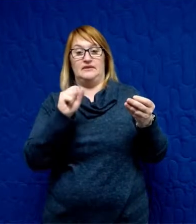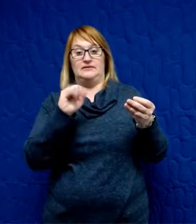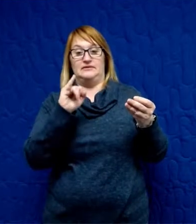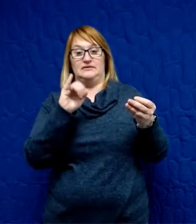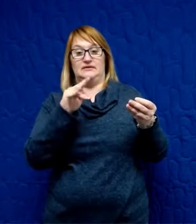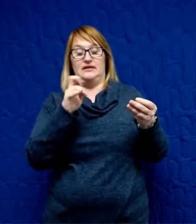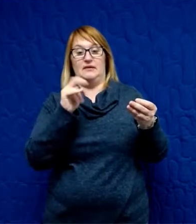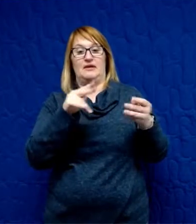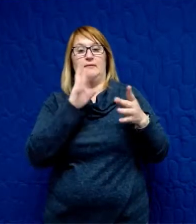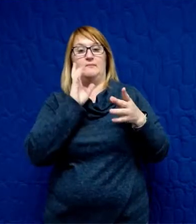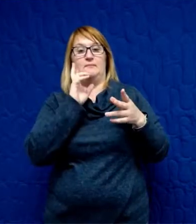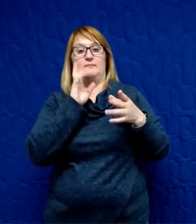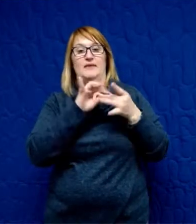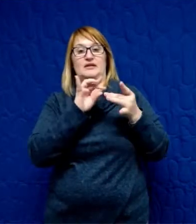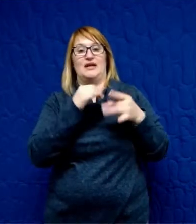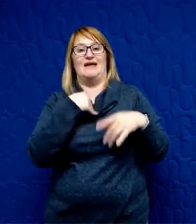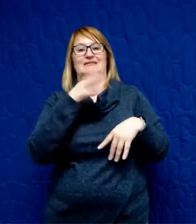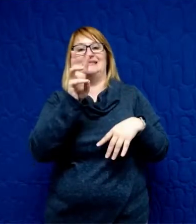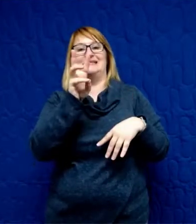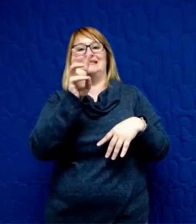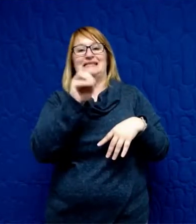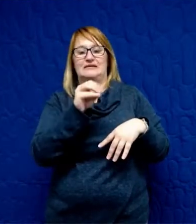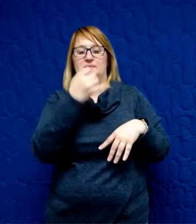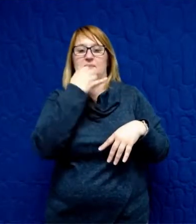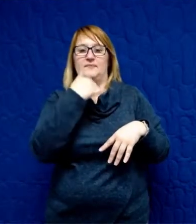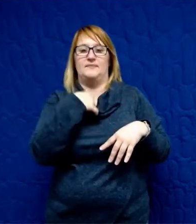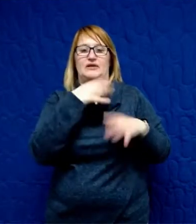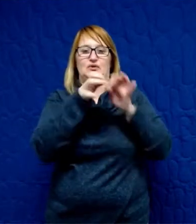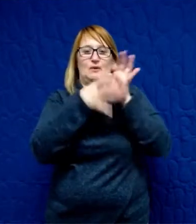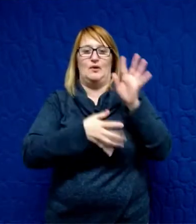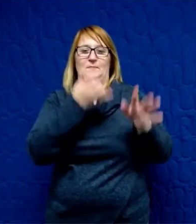you get 60 minutes to submit your session but how can somebody be certain